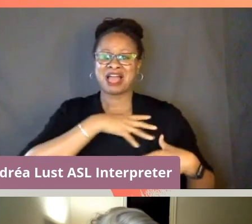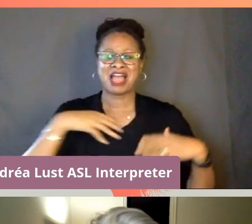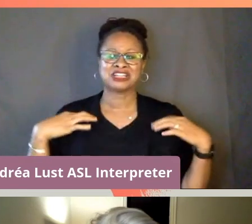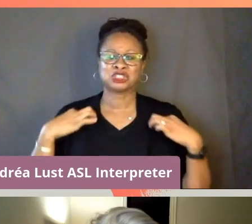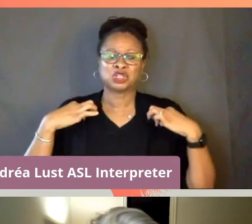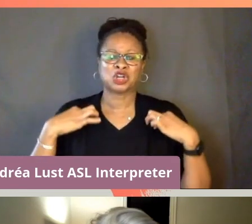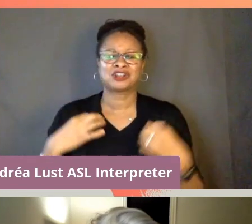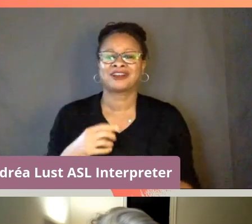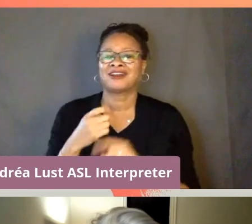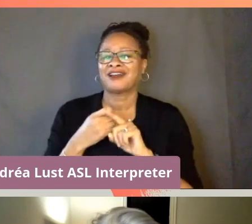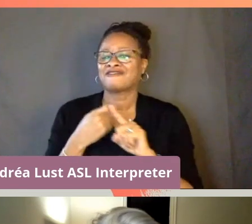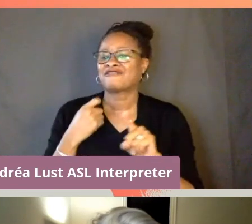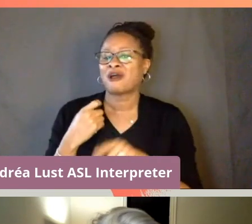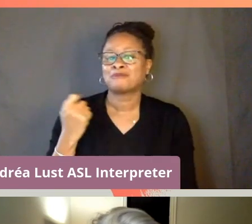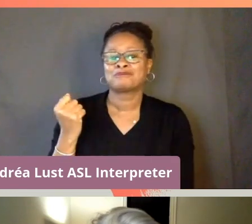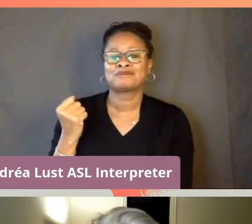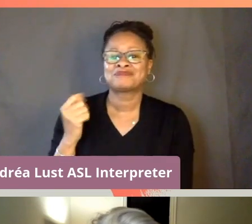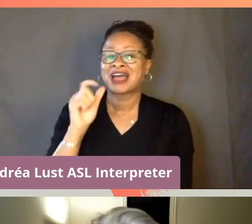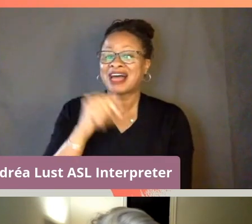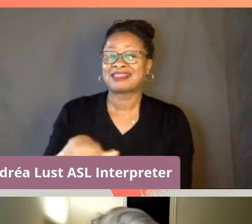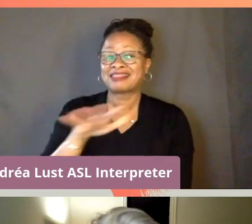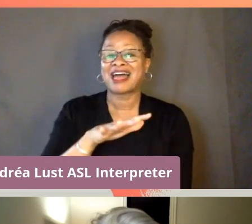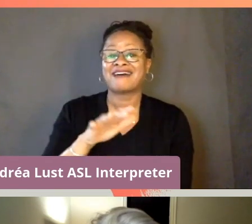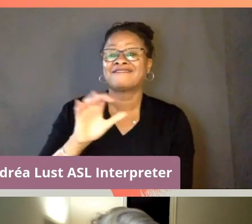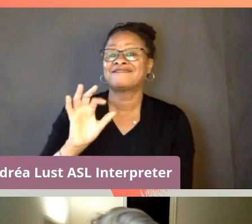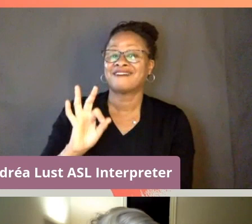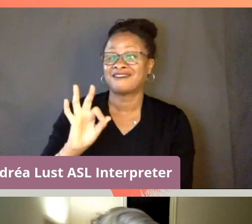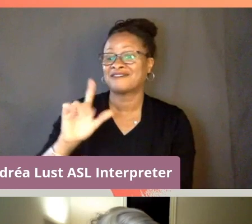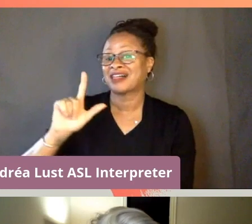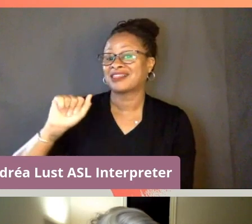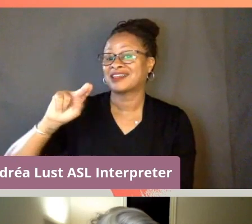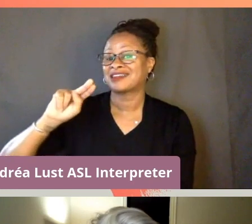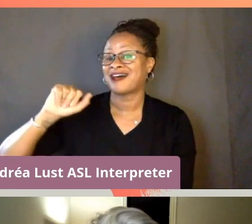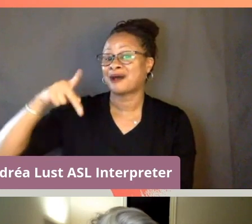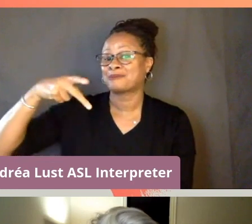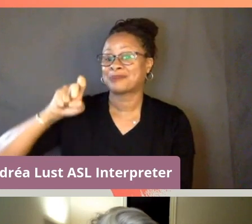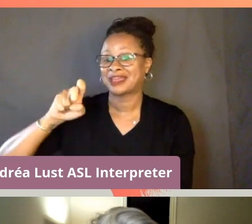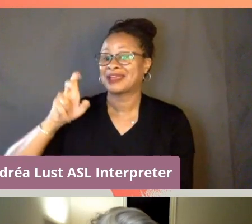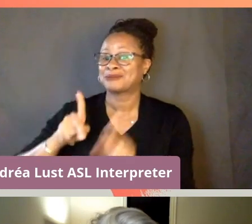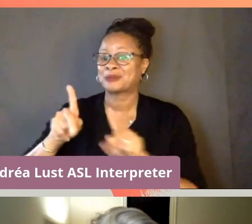to you from the land of the Lenape people also known as Brooklyn.